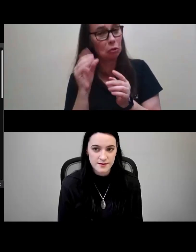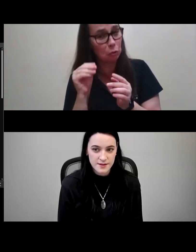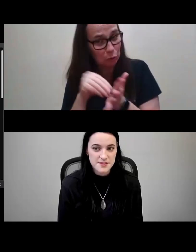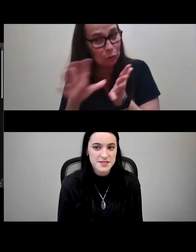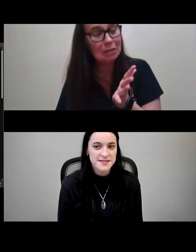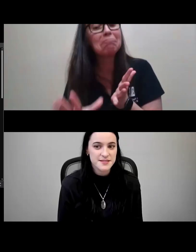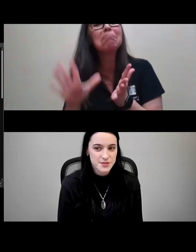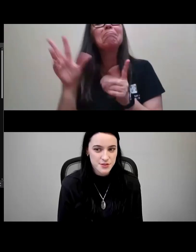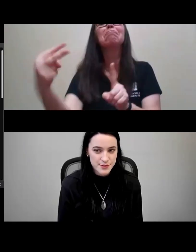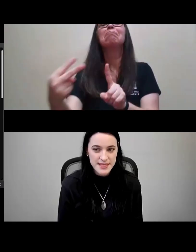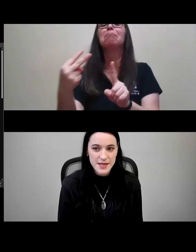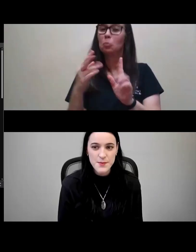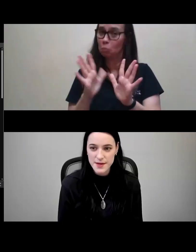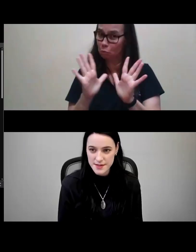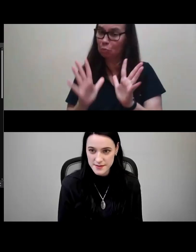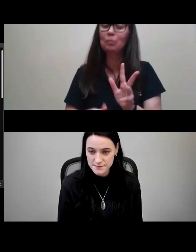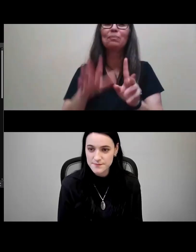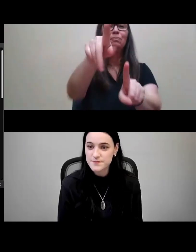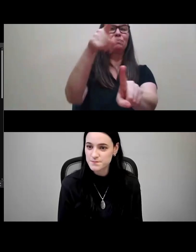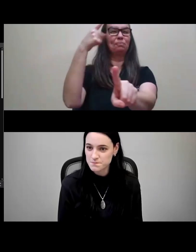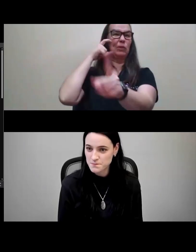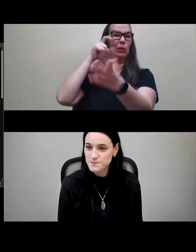Listening to students input,